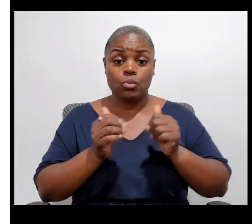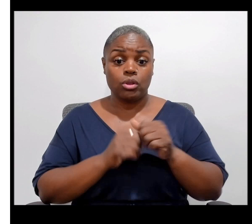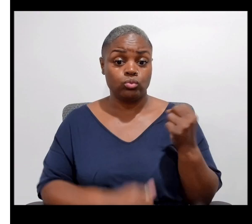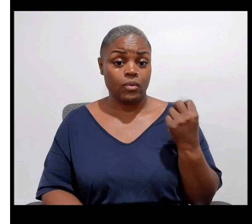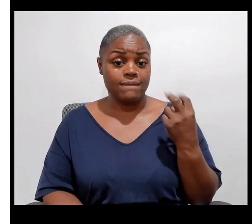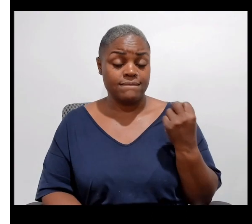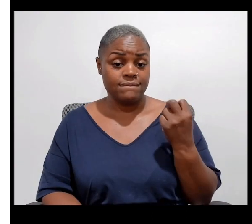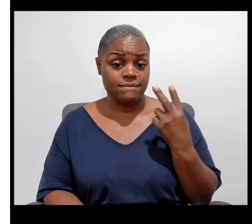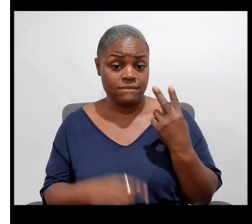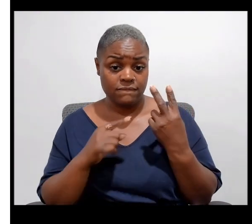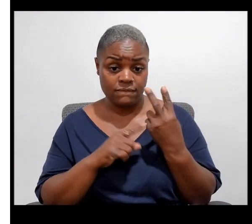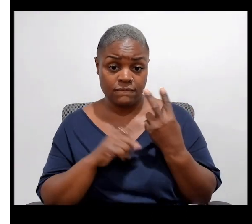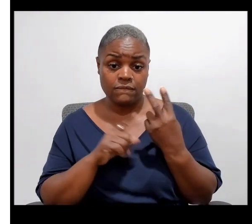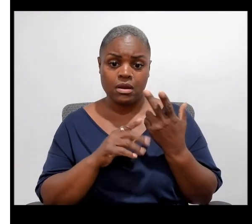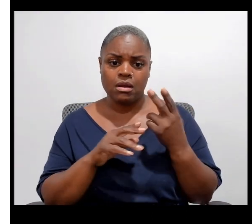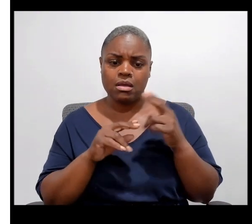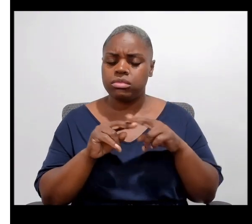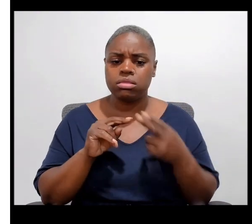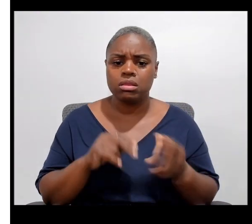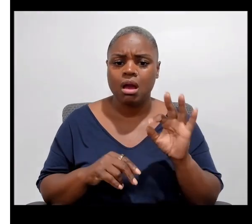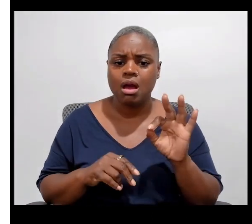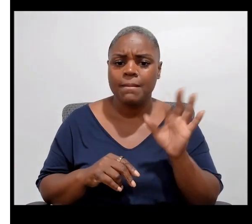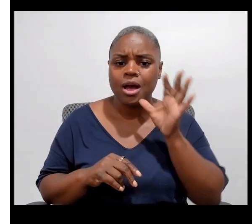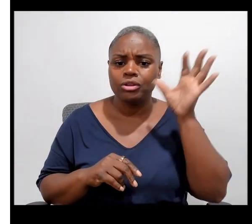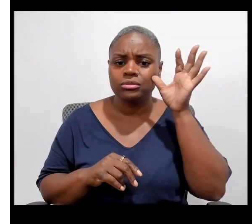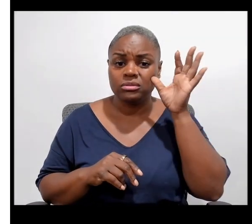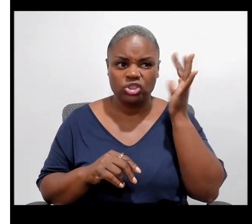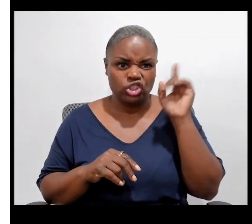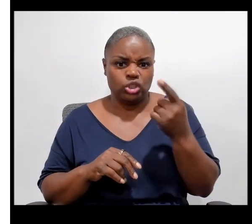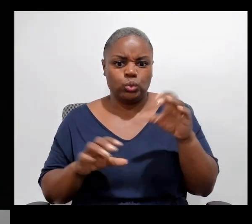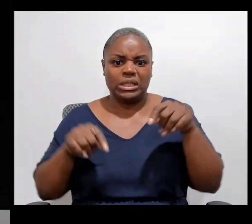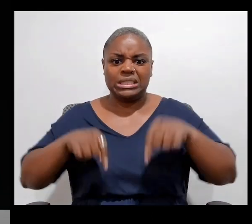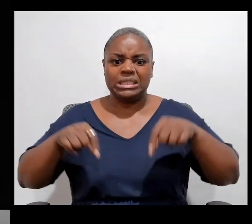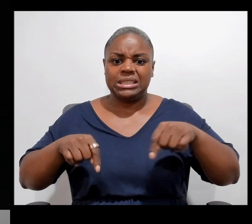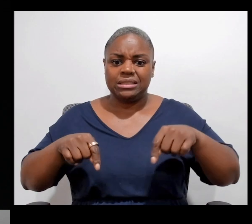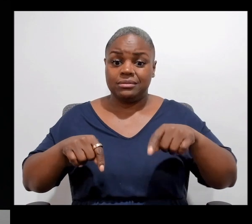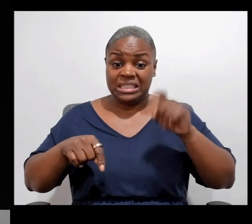They started with 12, then it went down to nine parents that were doing this.